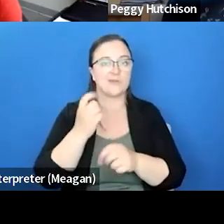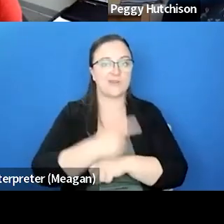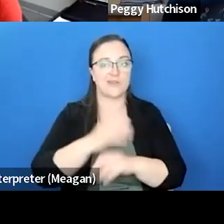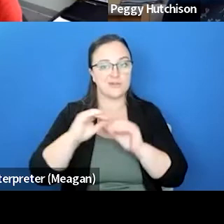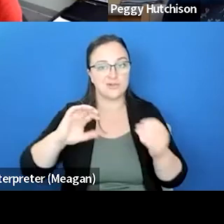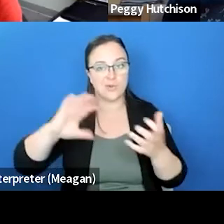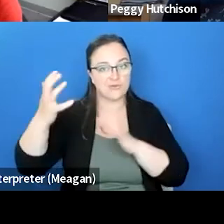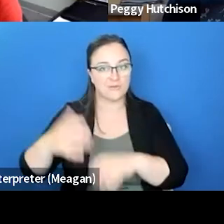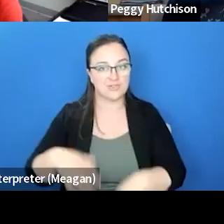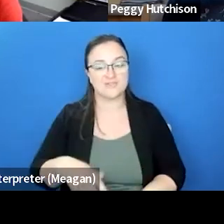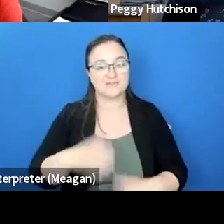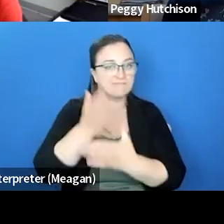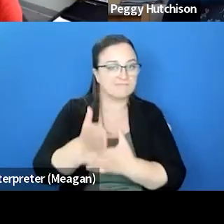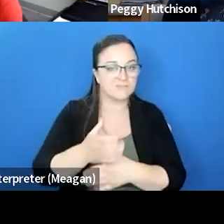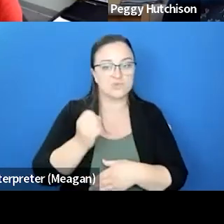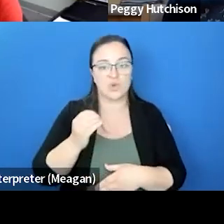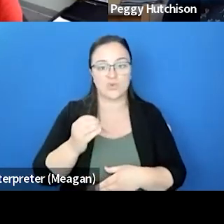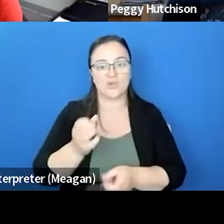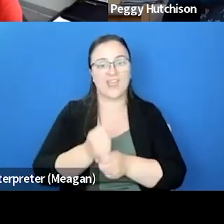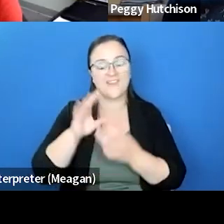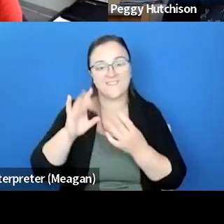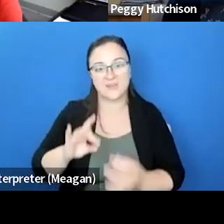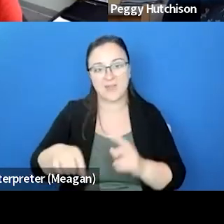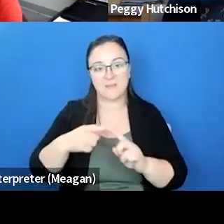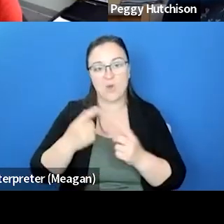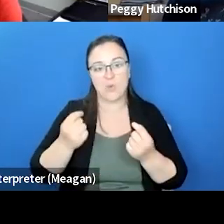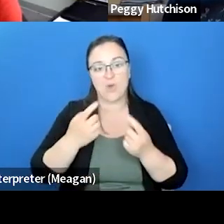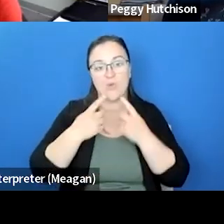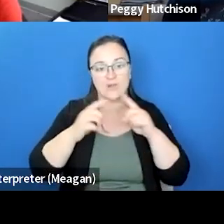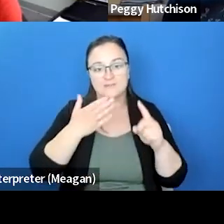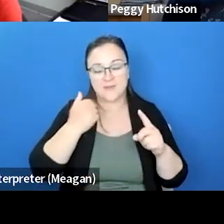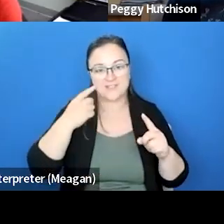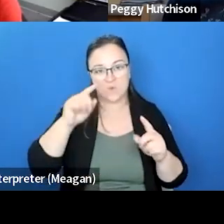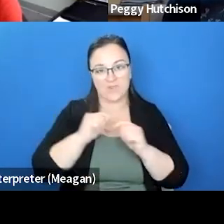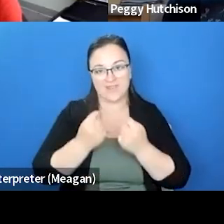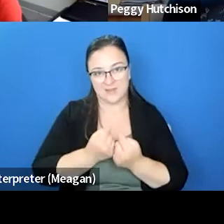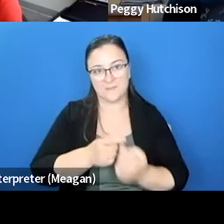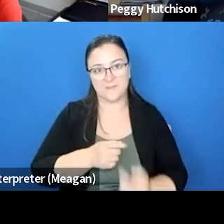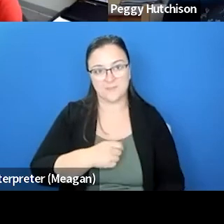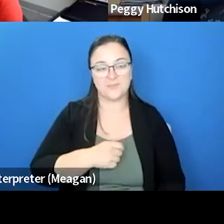So just getting feedback on what works best for the team. You know, when with their own